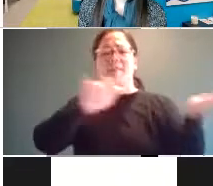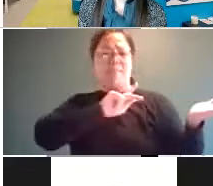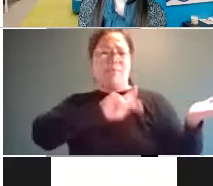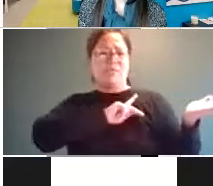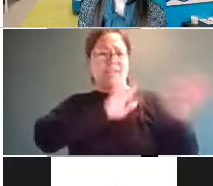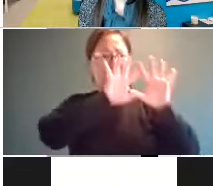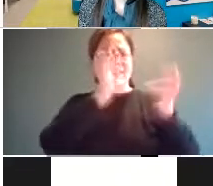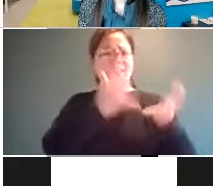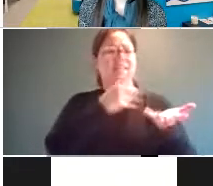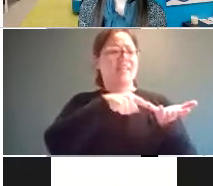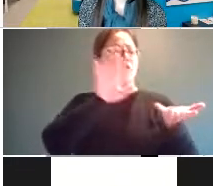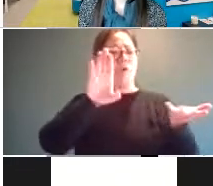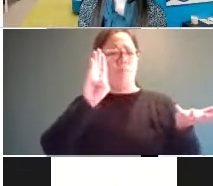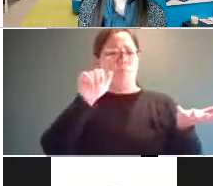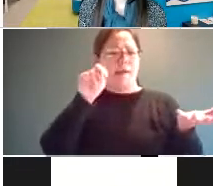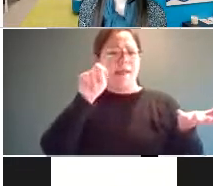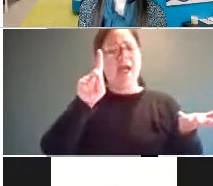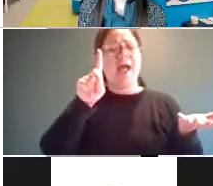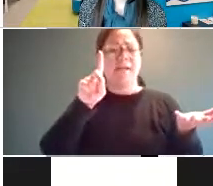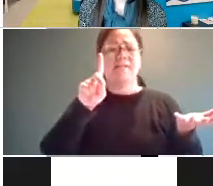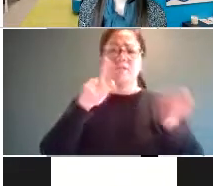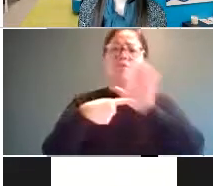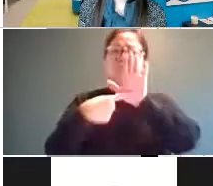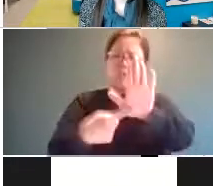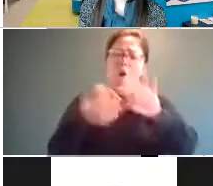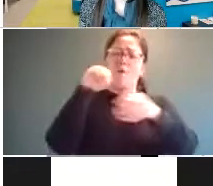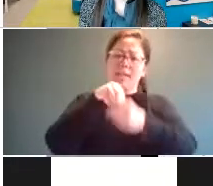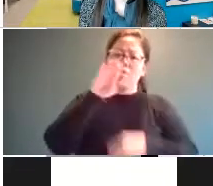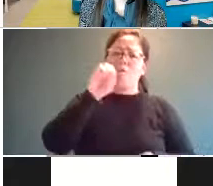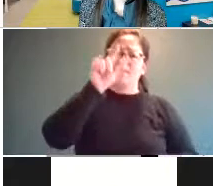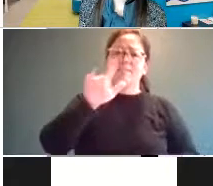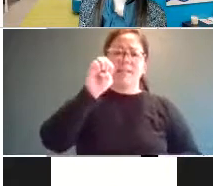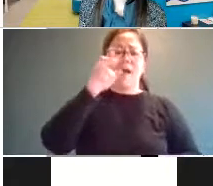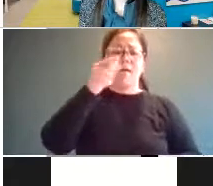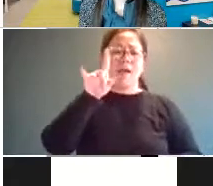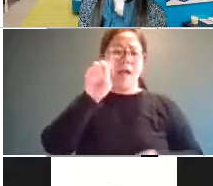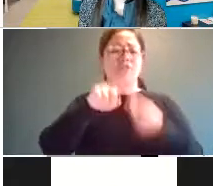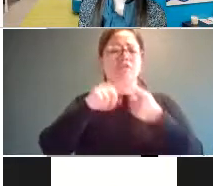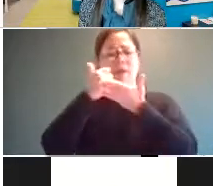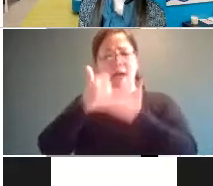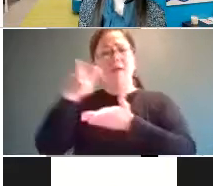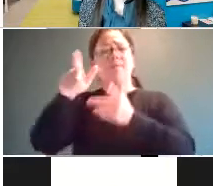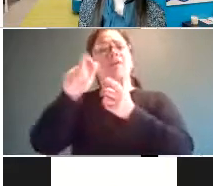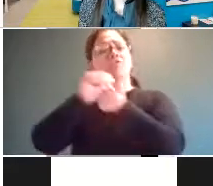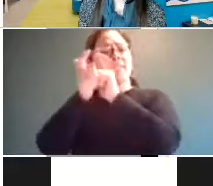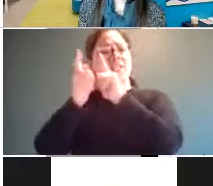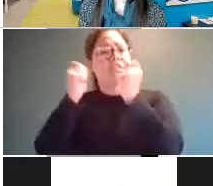Defining that in your style guide can help your translation team better understand your brand,